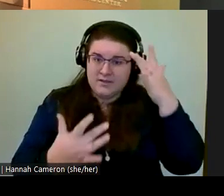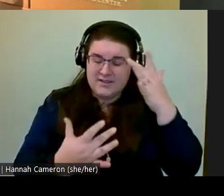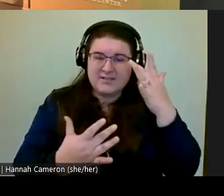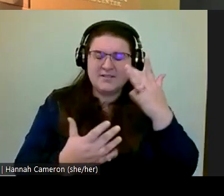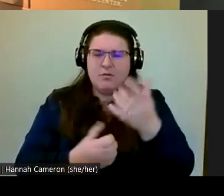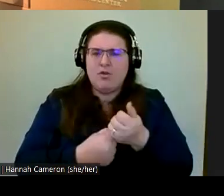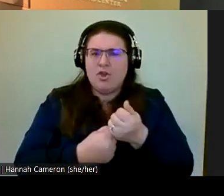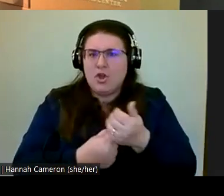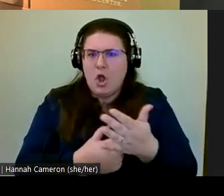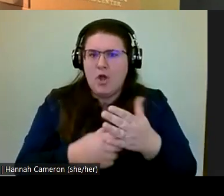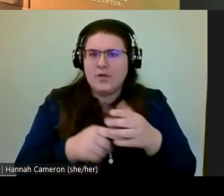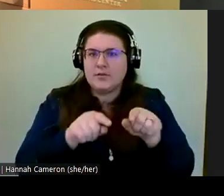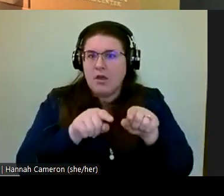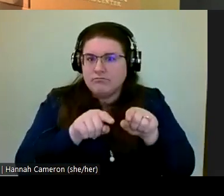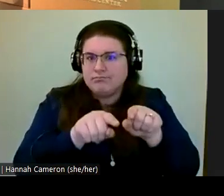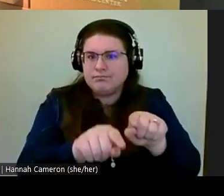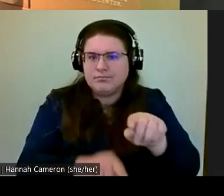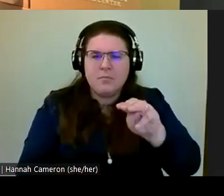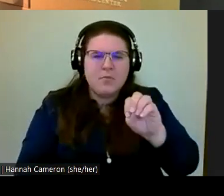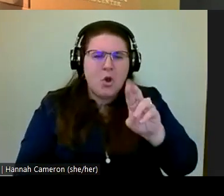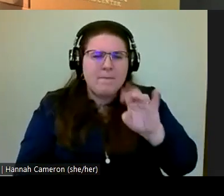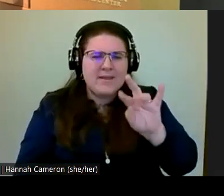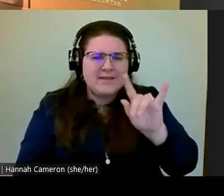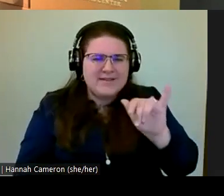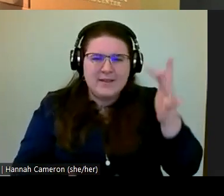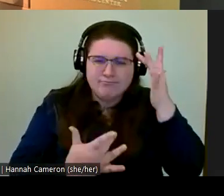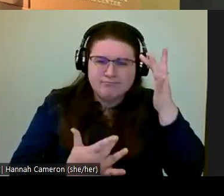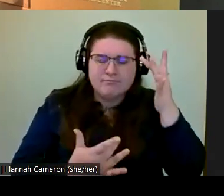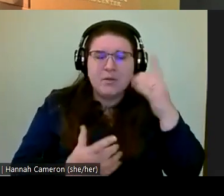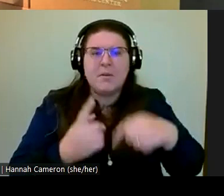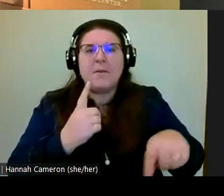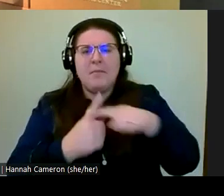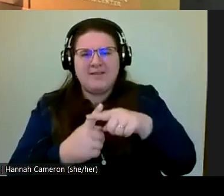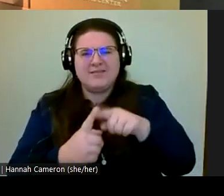a huge cause of mortality I think we are now know and you all know this more than almost anybody